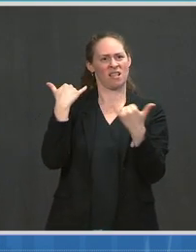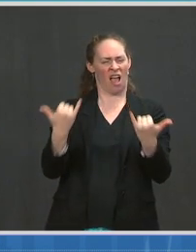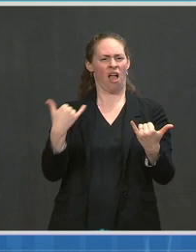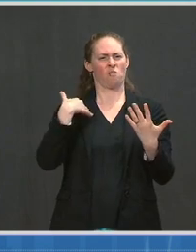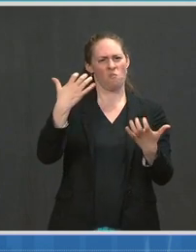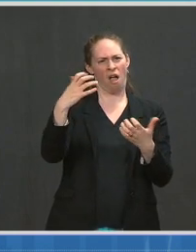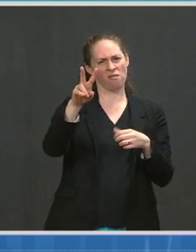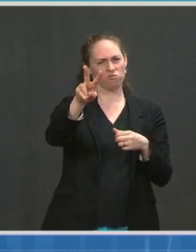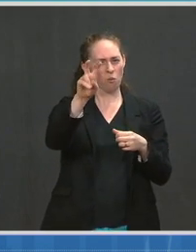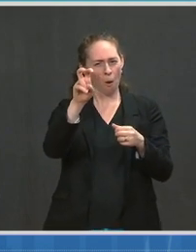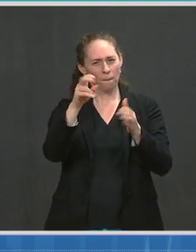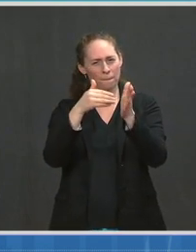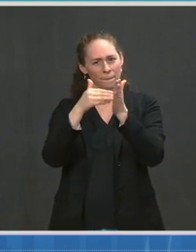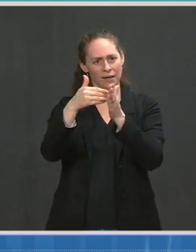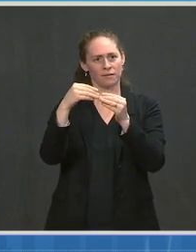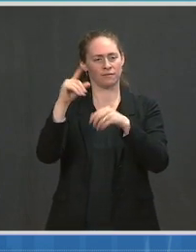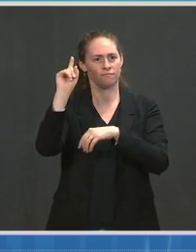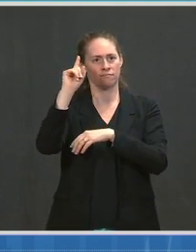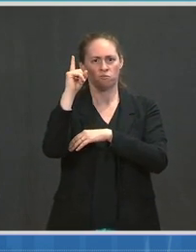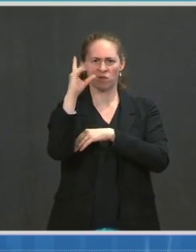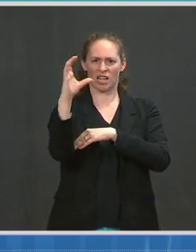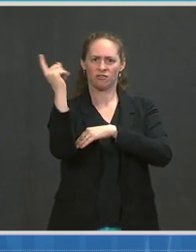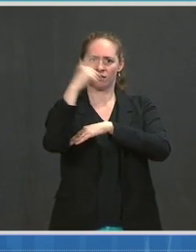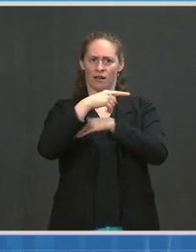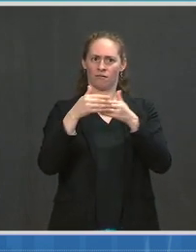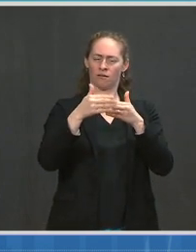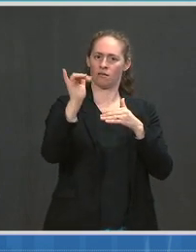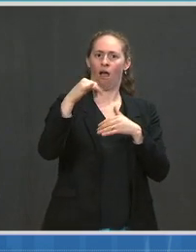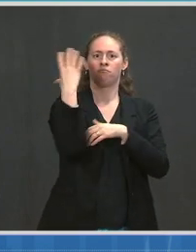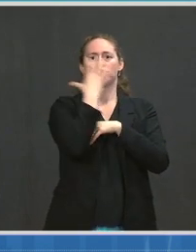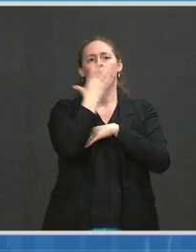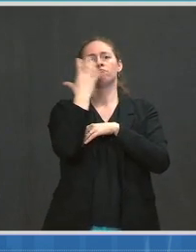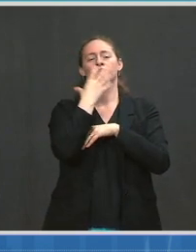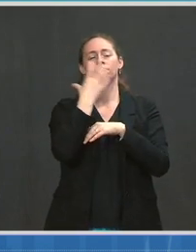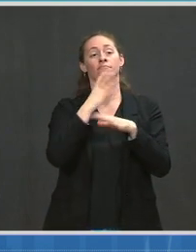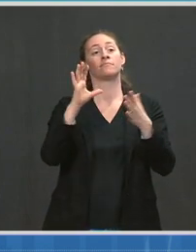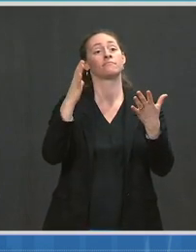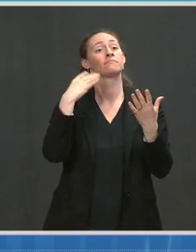and then furthermore this second 100 million is going to be done in a faster period,